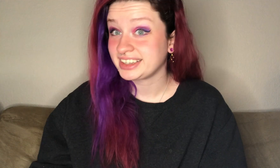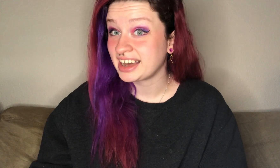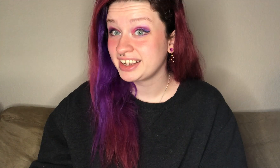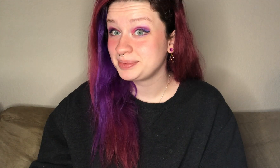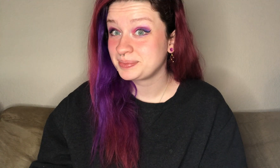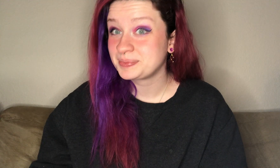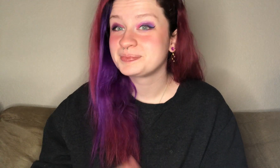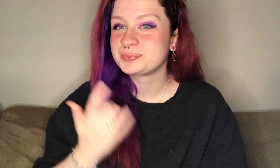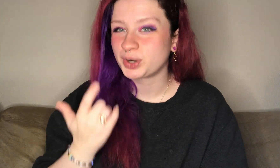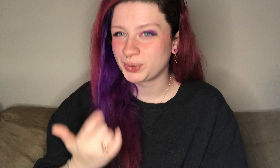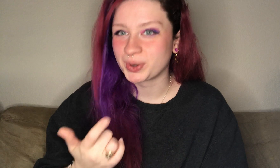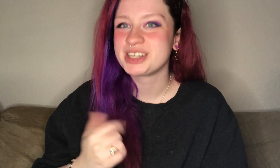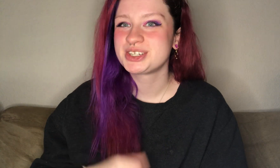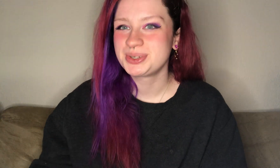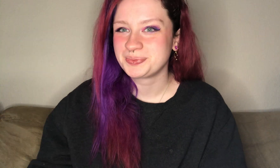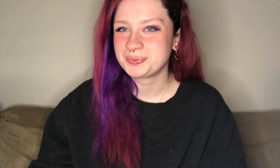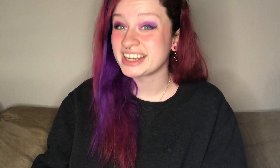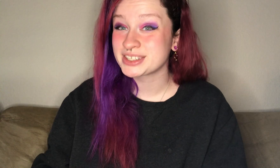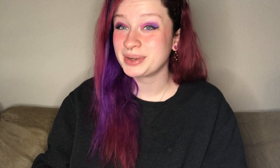got it? orange next one